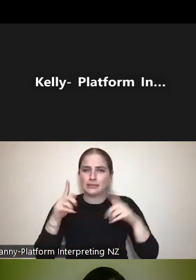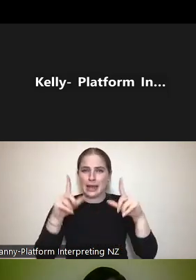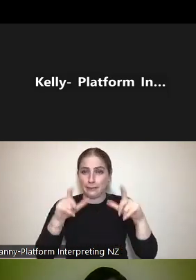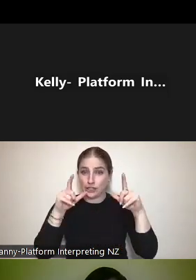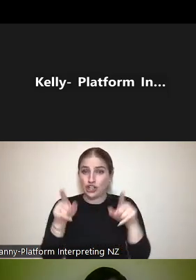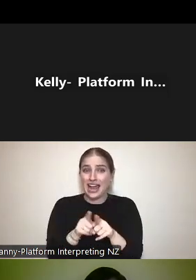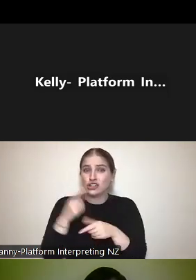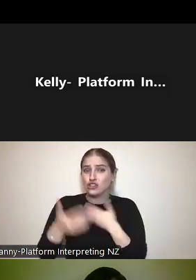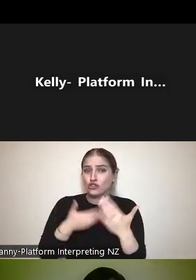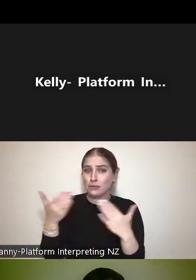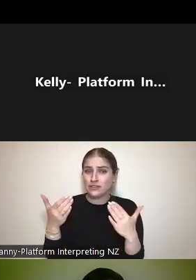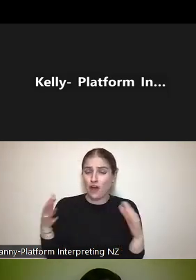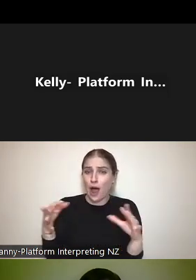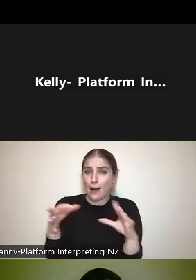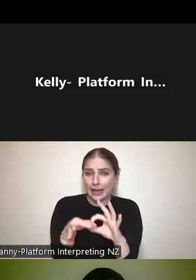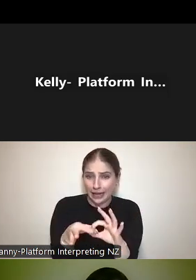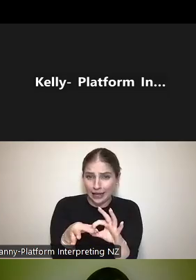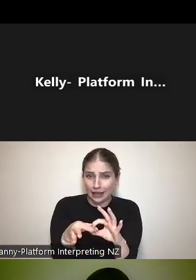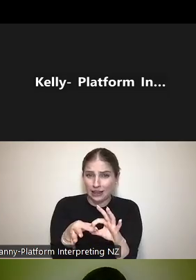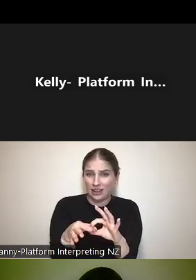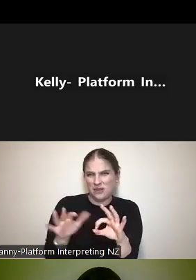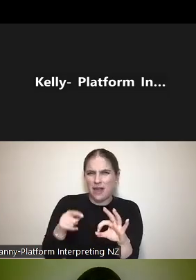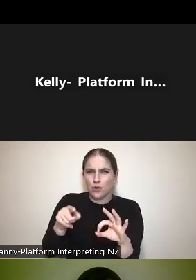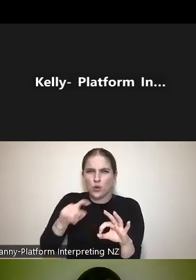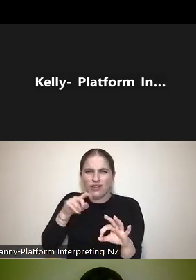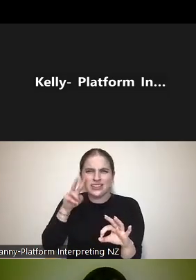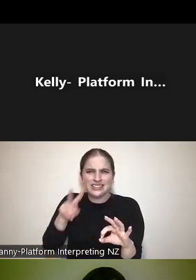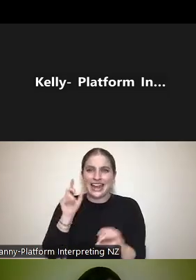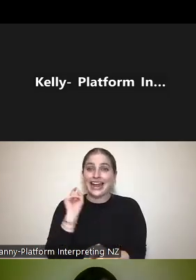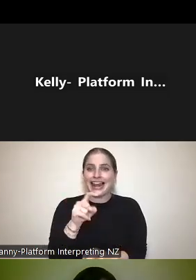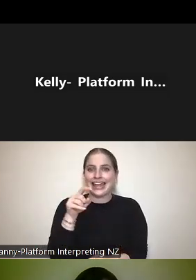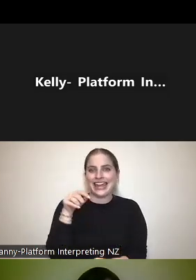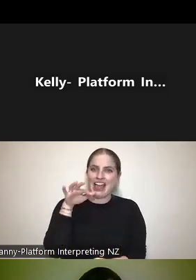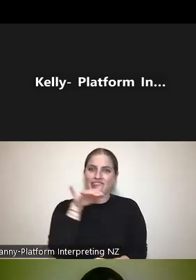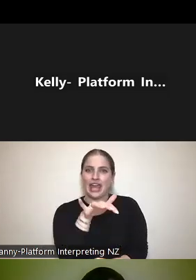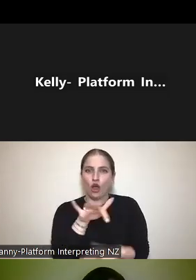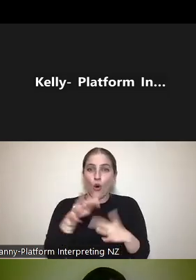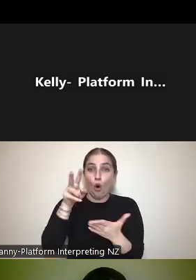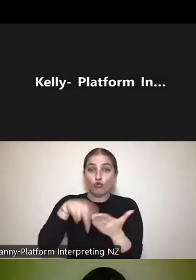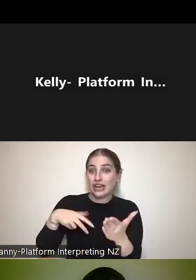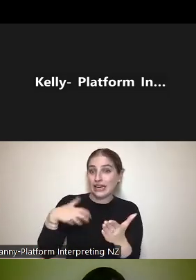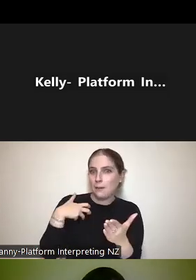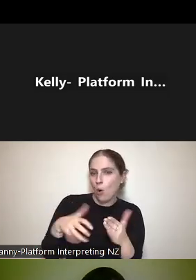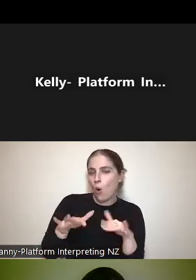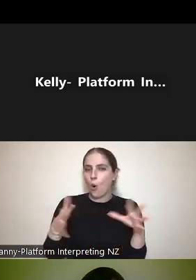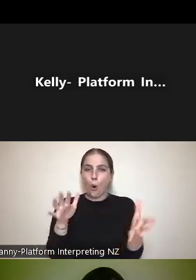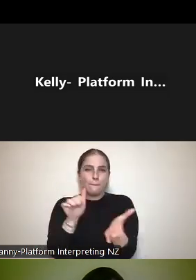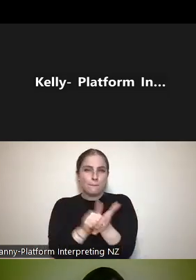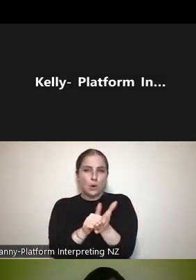You might see the click here, or read more, or book tickets, on websites.